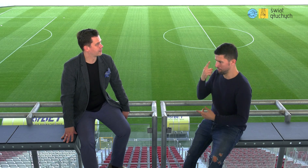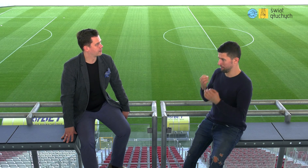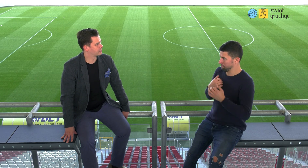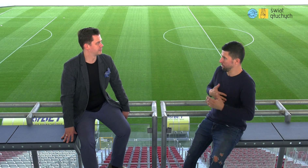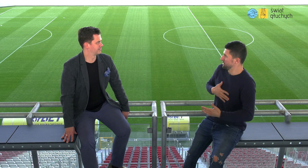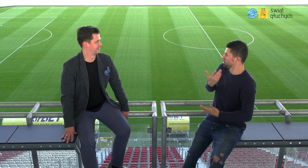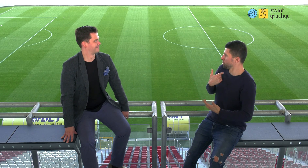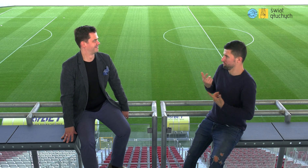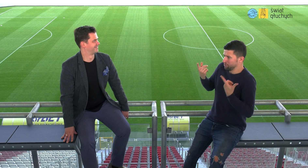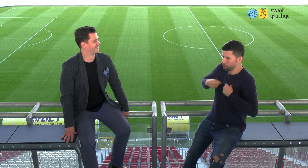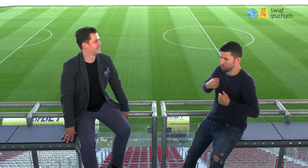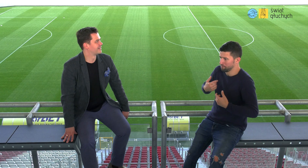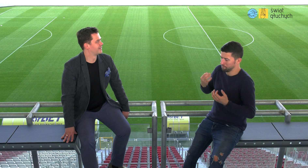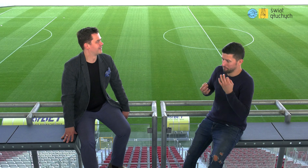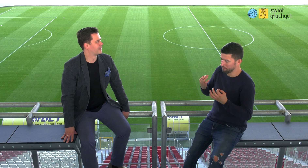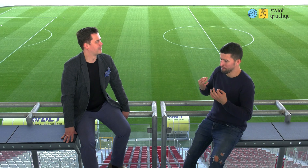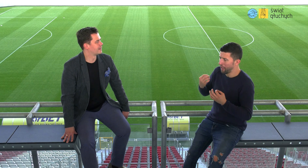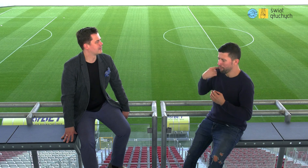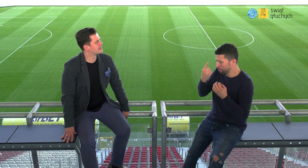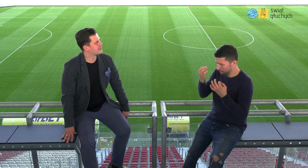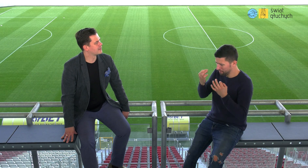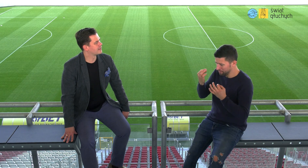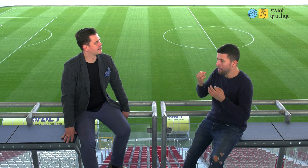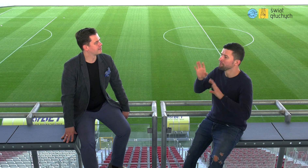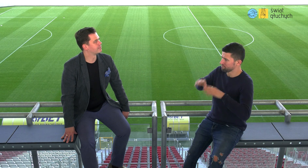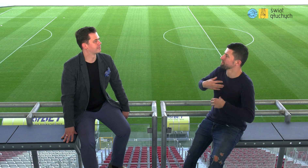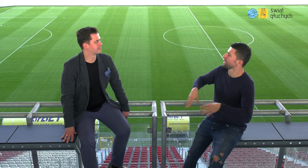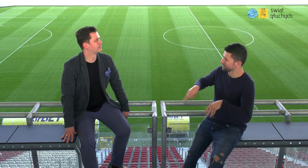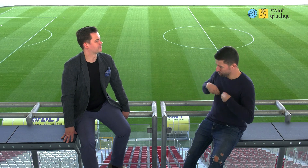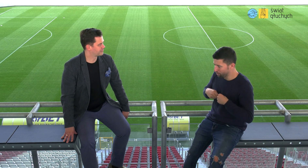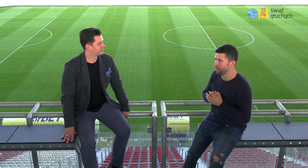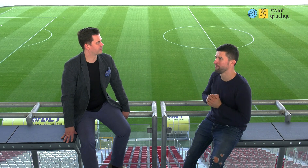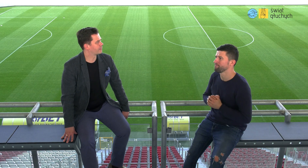I was surprised, didn't expect. I had my doubts, but I accepted the proposal.